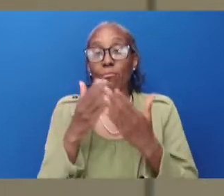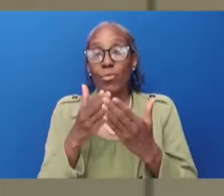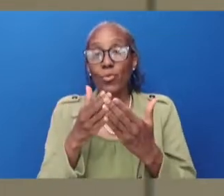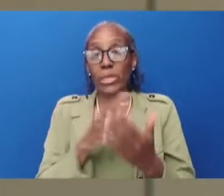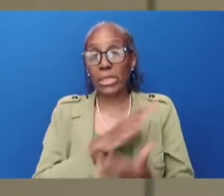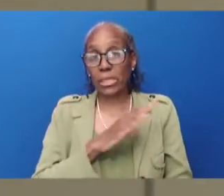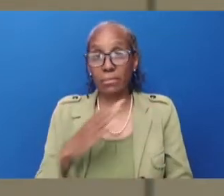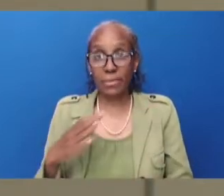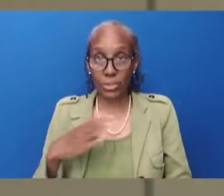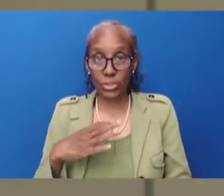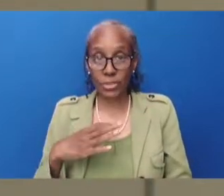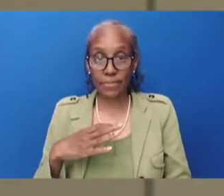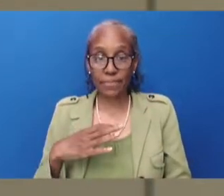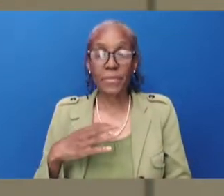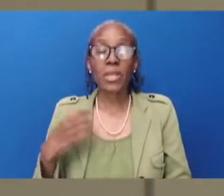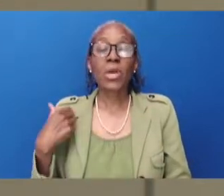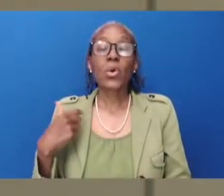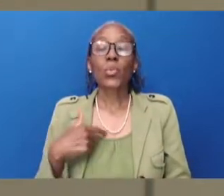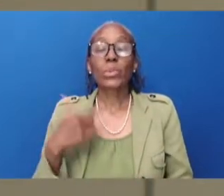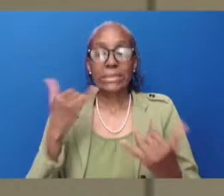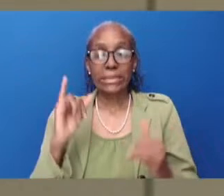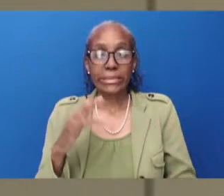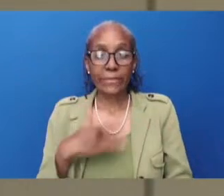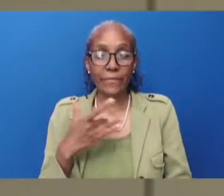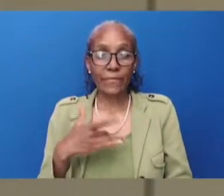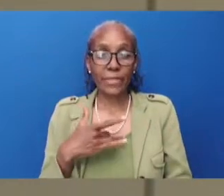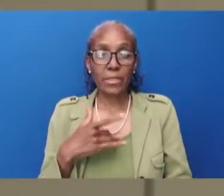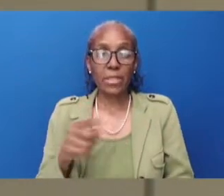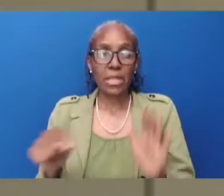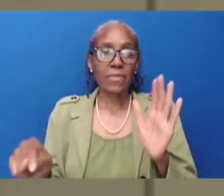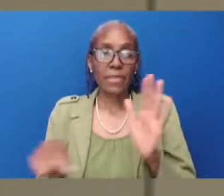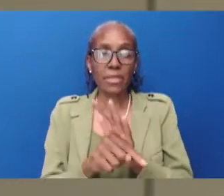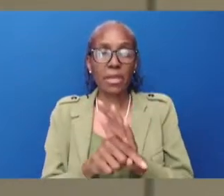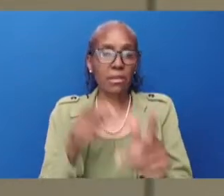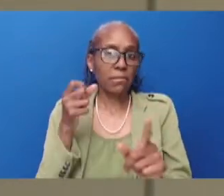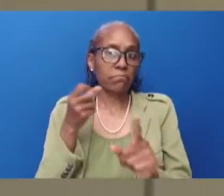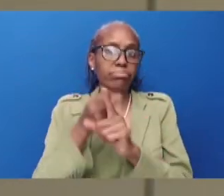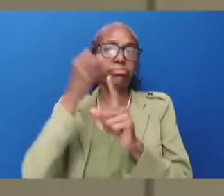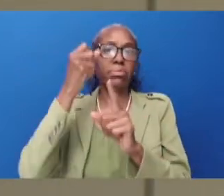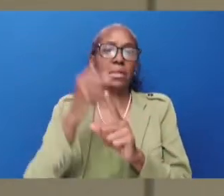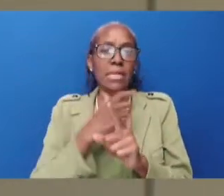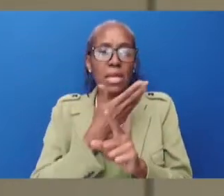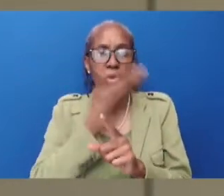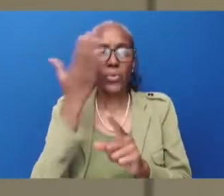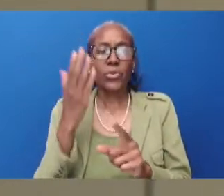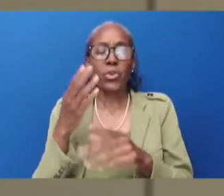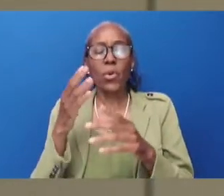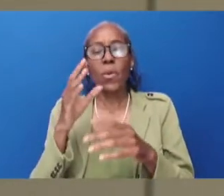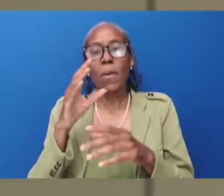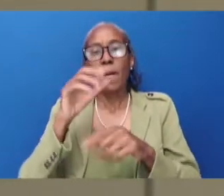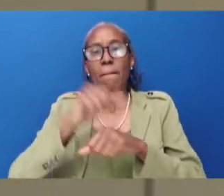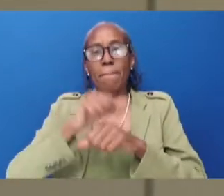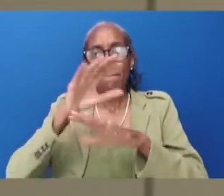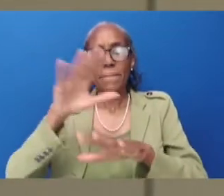BUSINESS TO NOT HAVE A MARINE